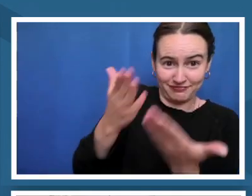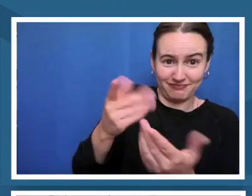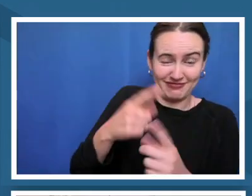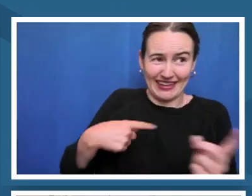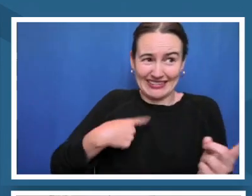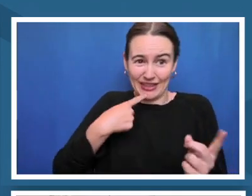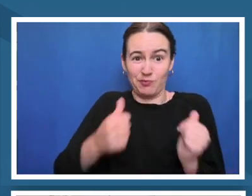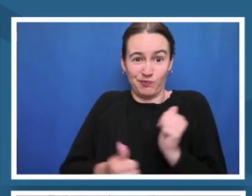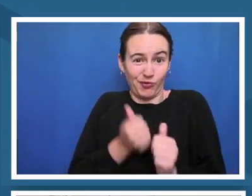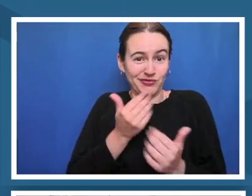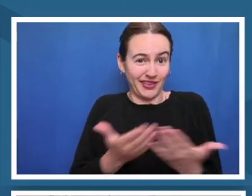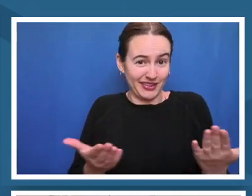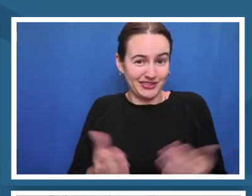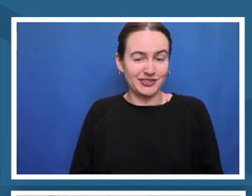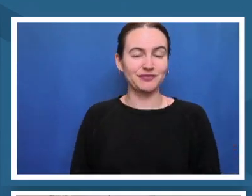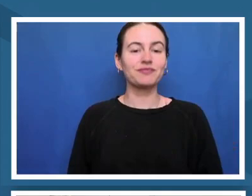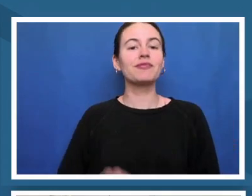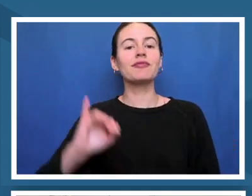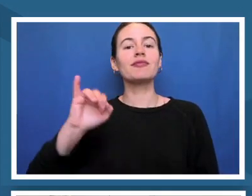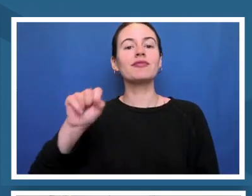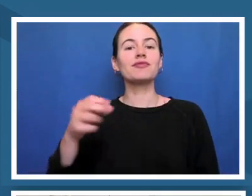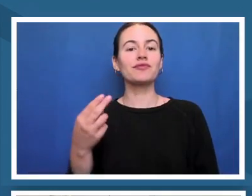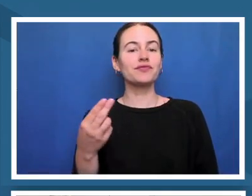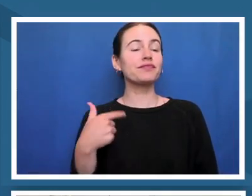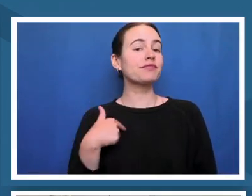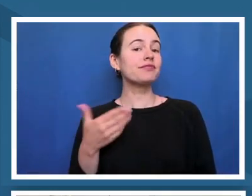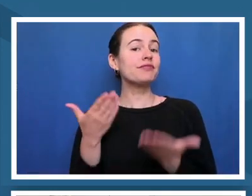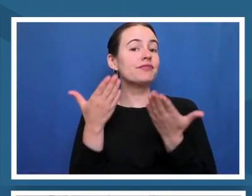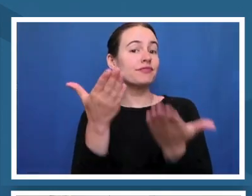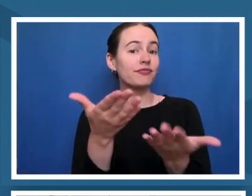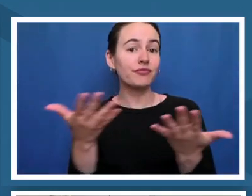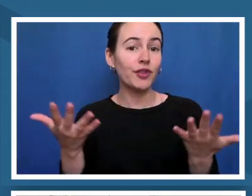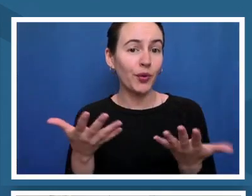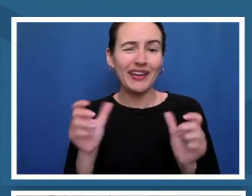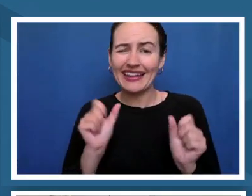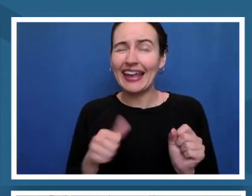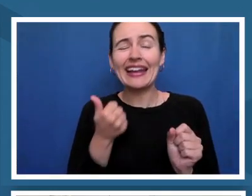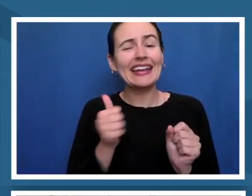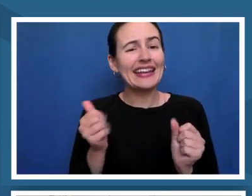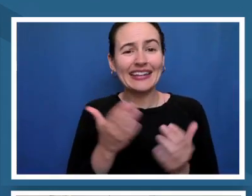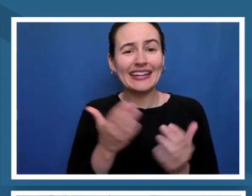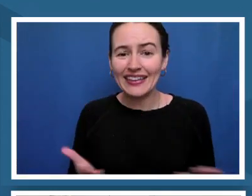thing i would recommend is you can do certainly anything right you